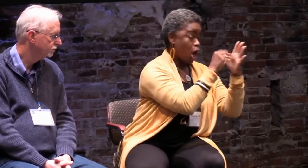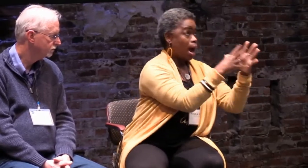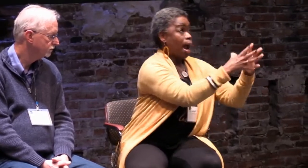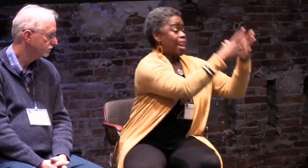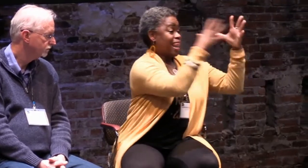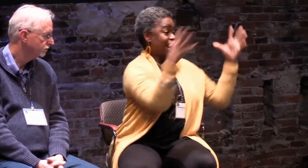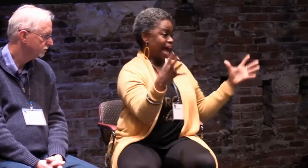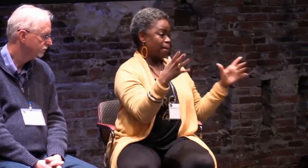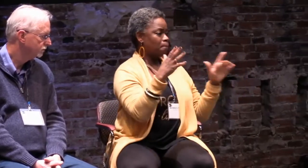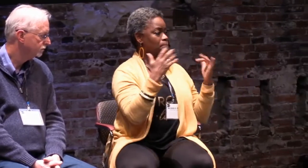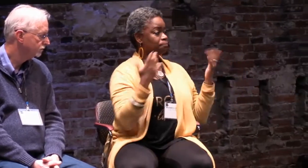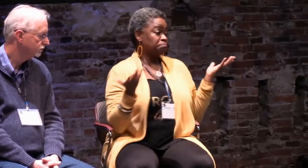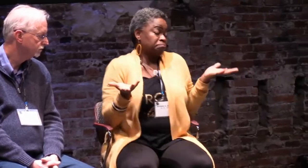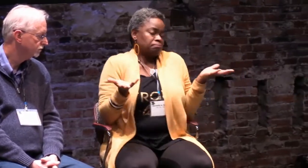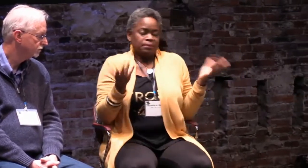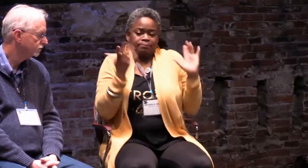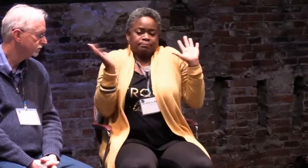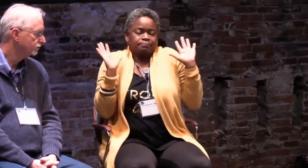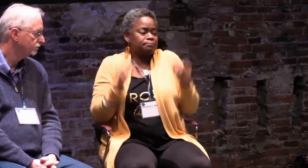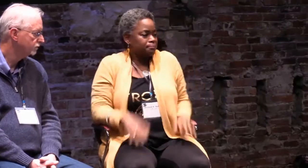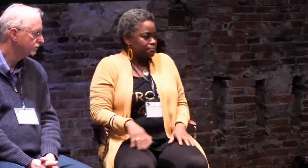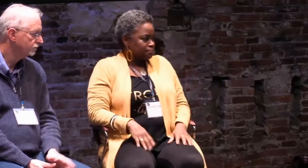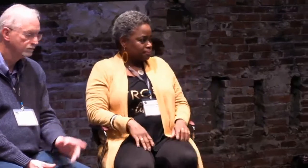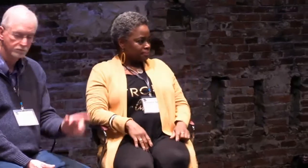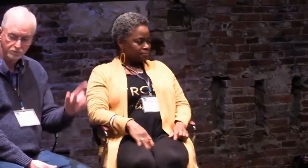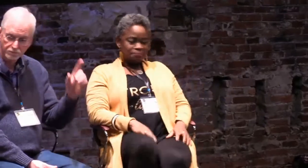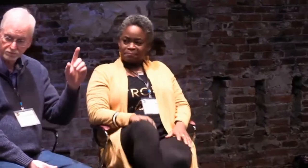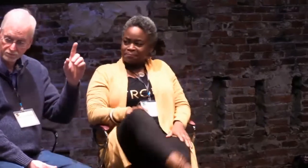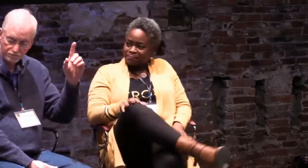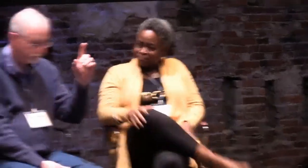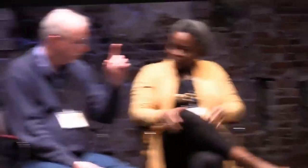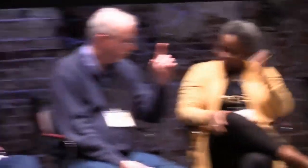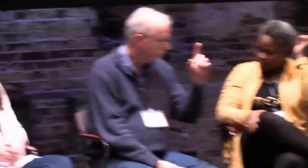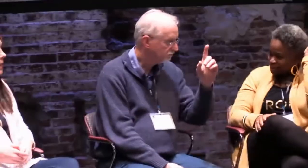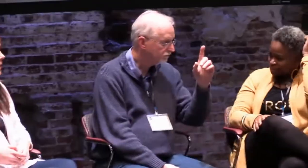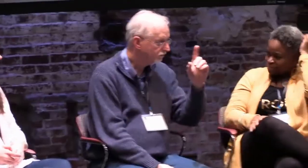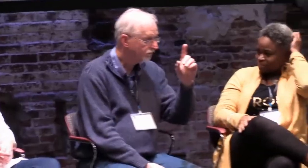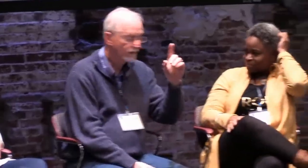and that was extremely challenging for me. I got what I needed there. That was me then.